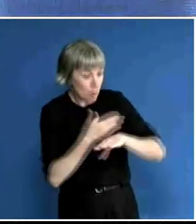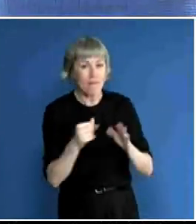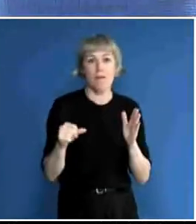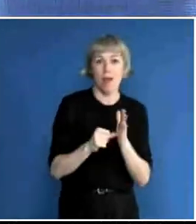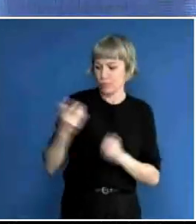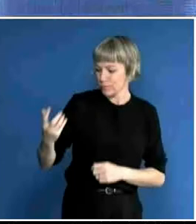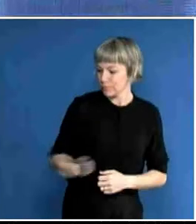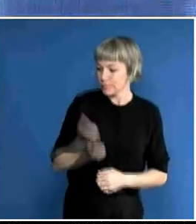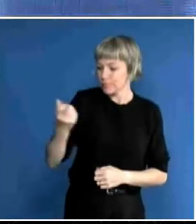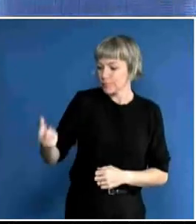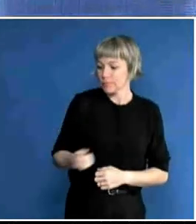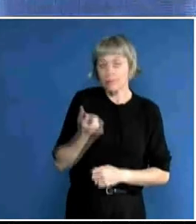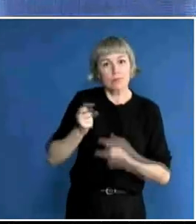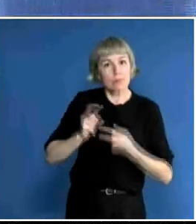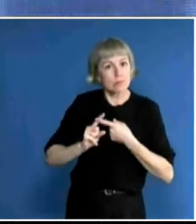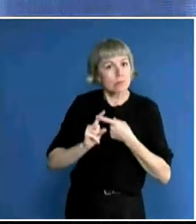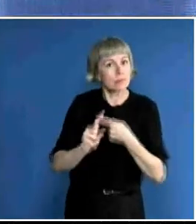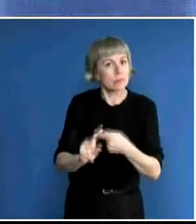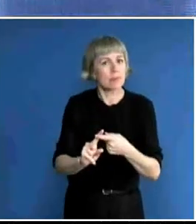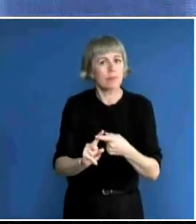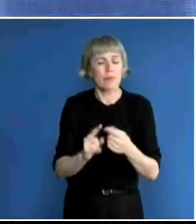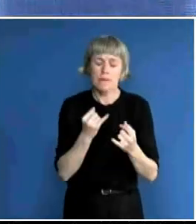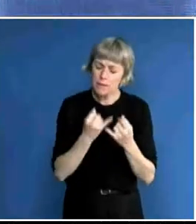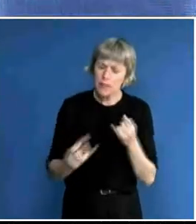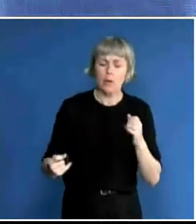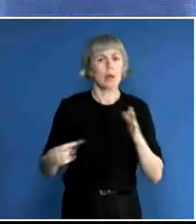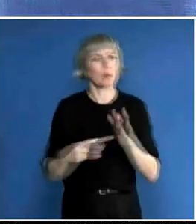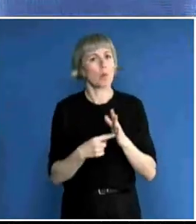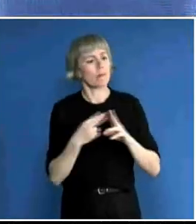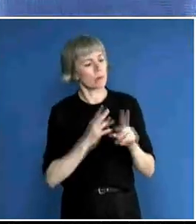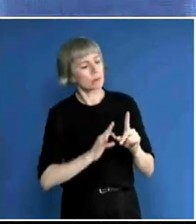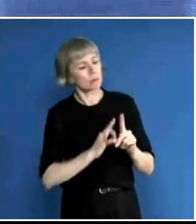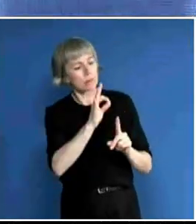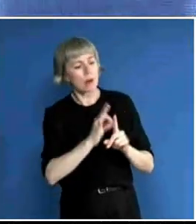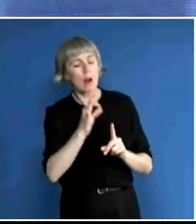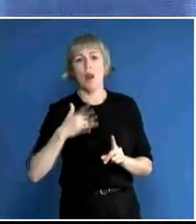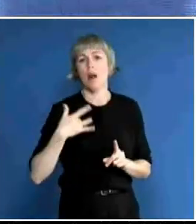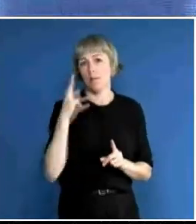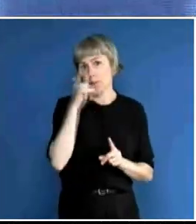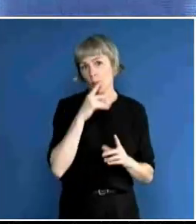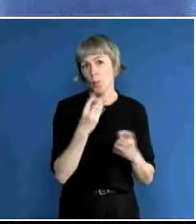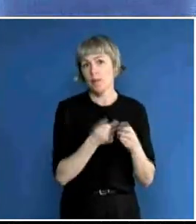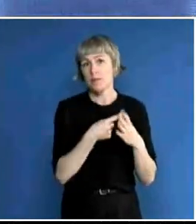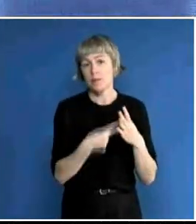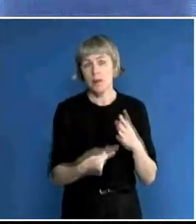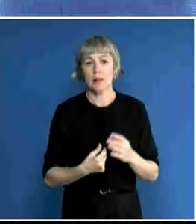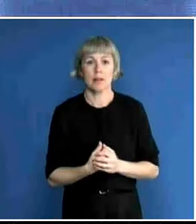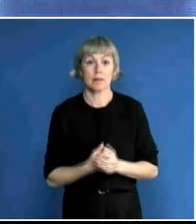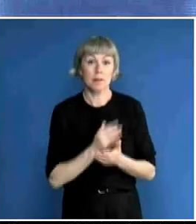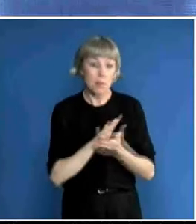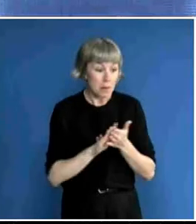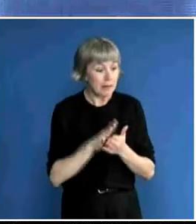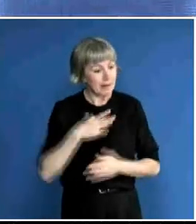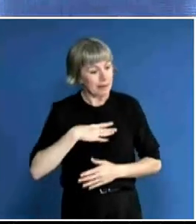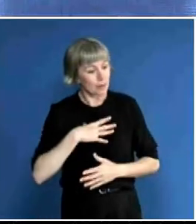disability. This includes providing jobs, and career opportunities and having adequate